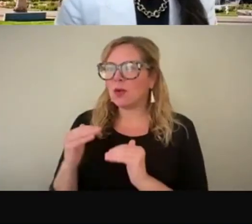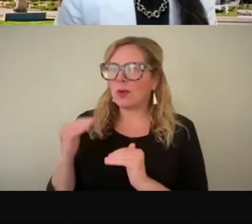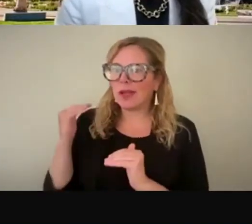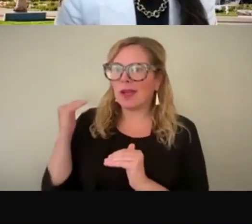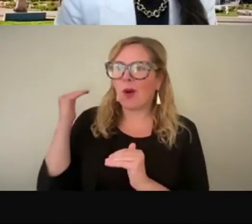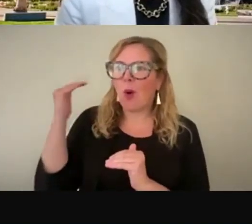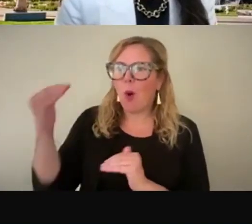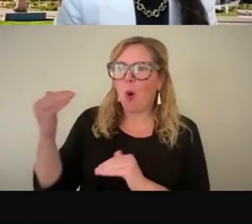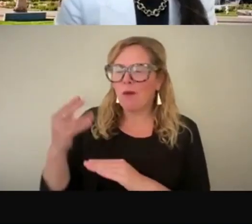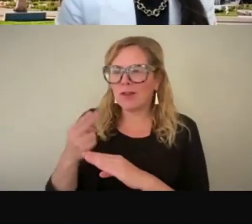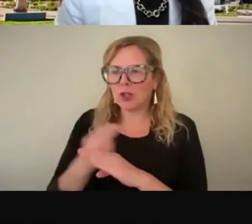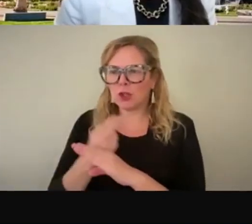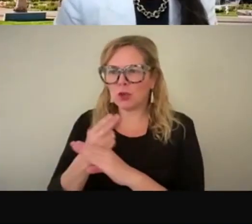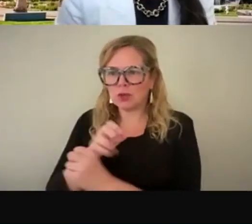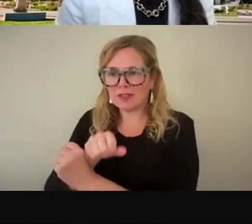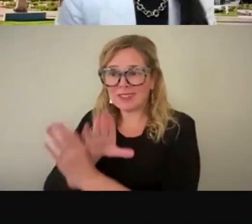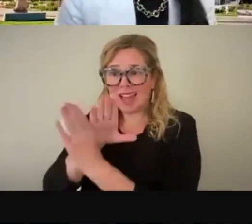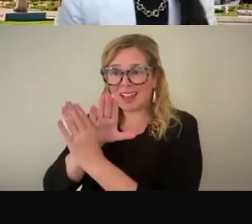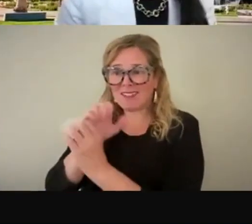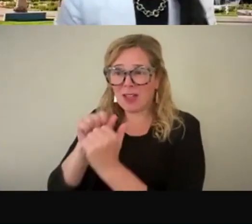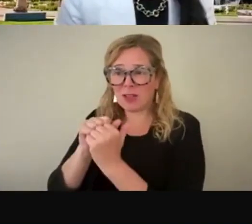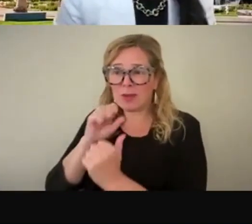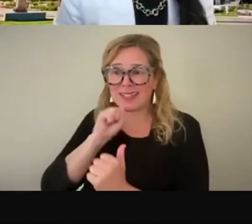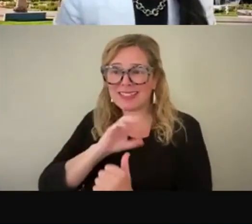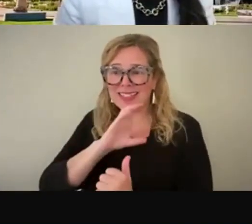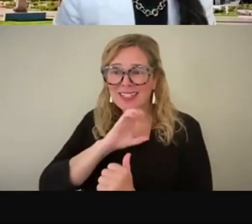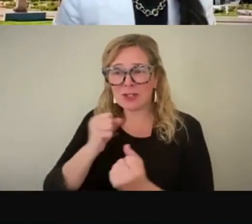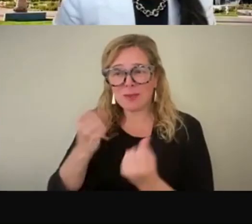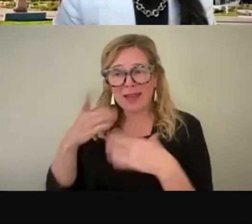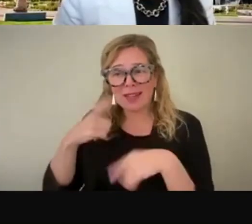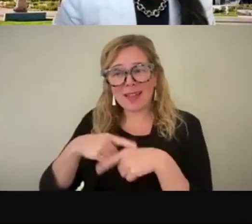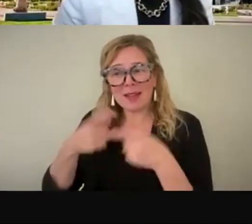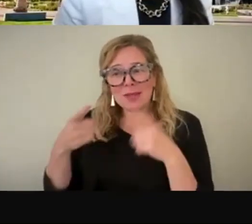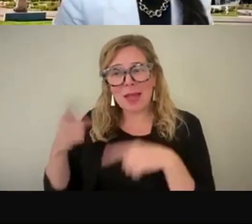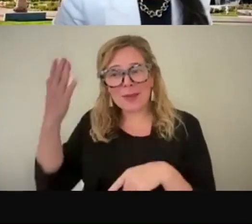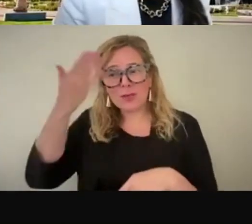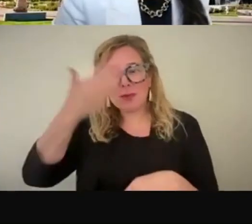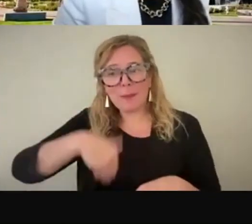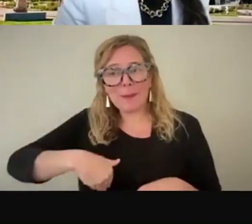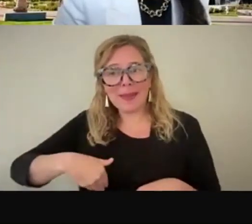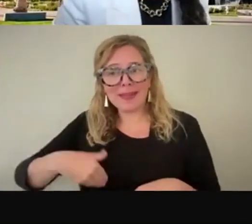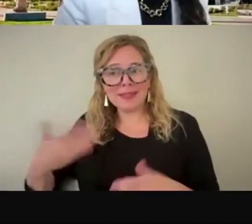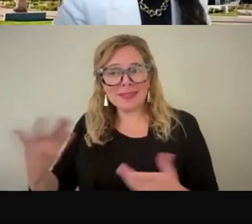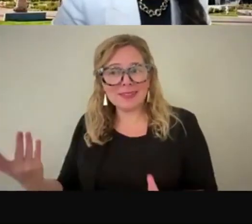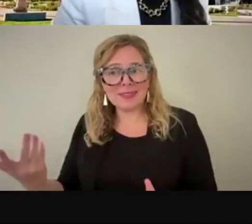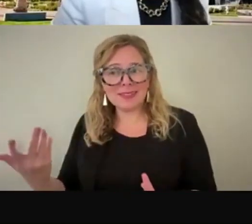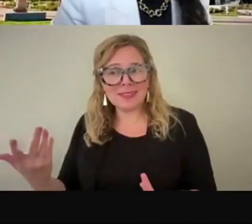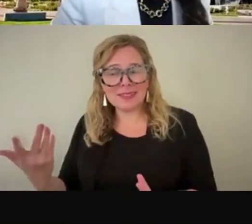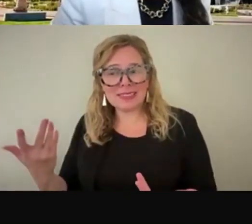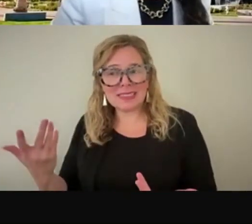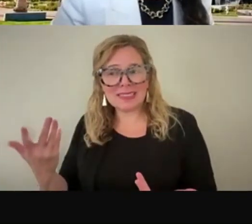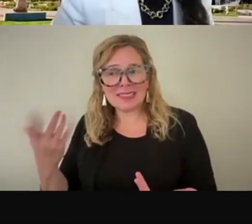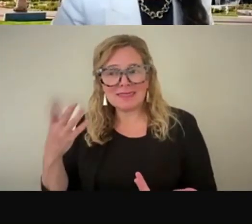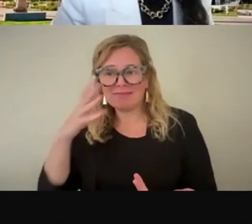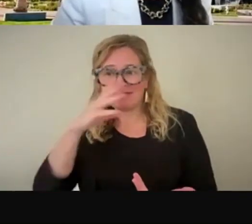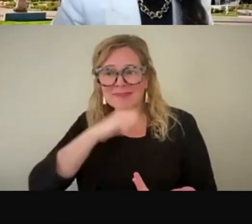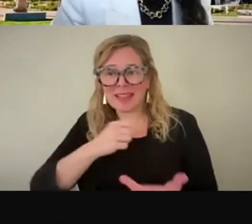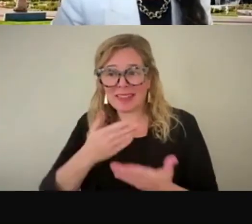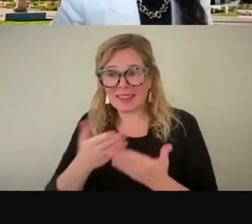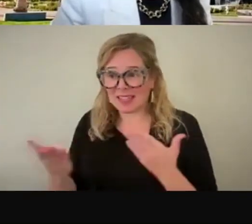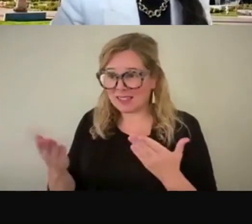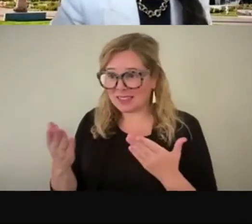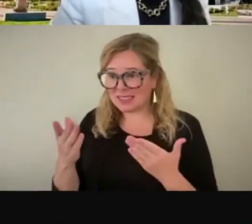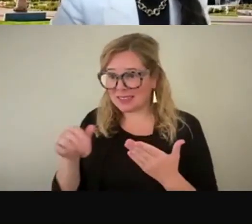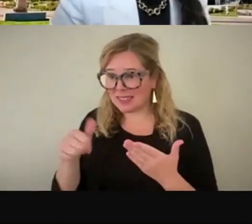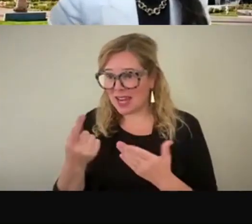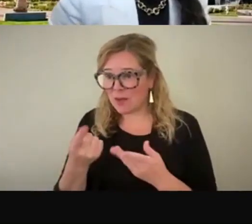Oftentimes we miss things. Would anyone like to take this?